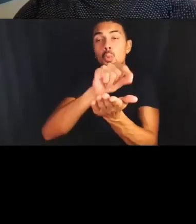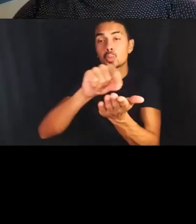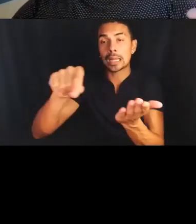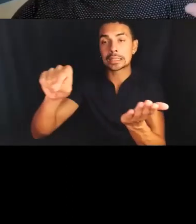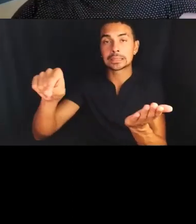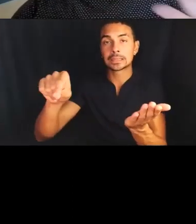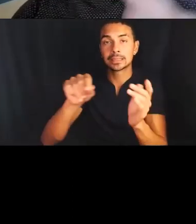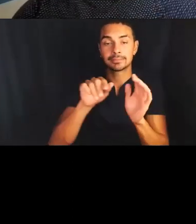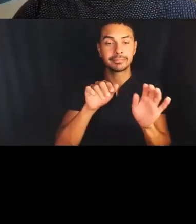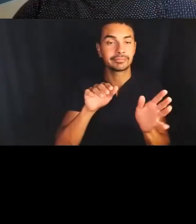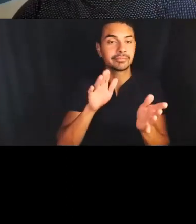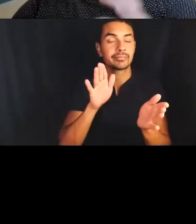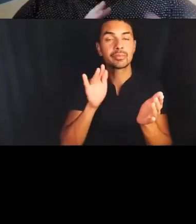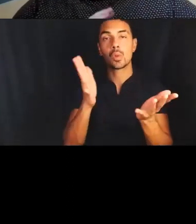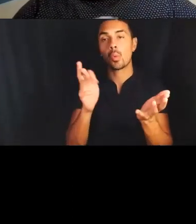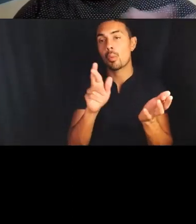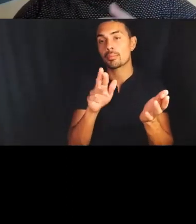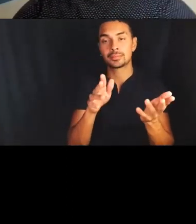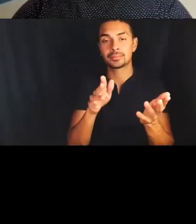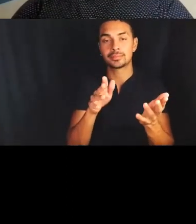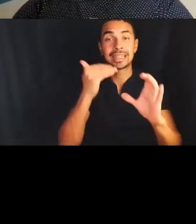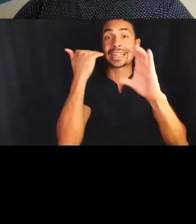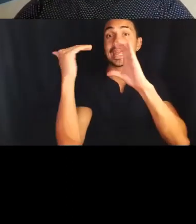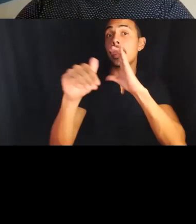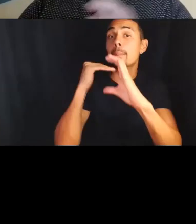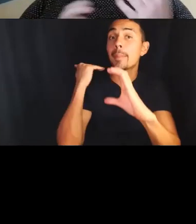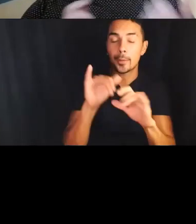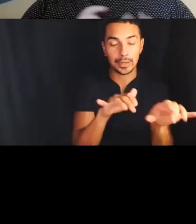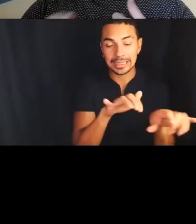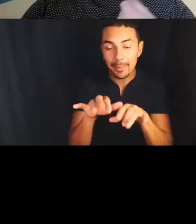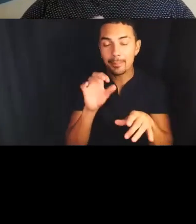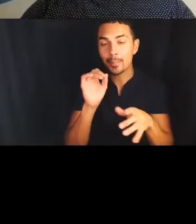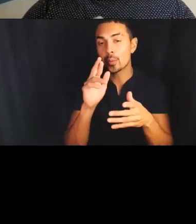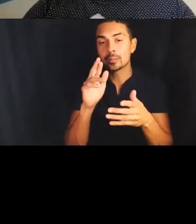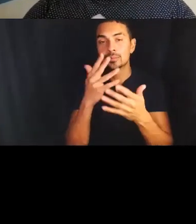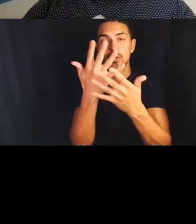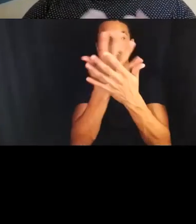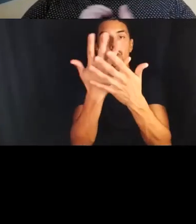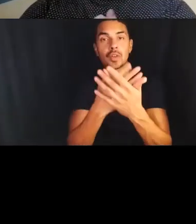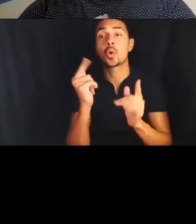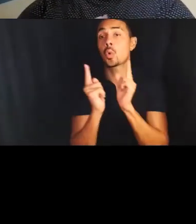either through a survey or just email me, as well as one-on-one conversations.